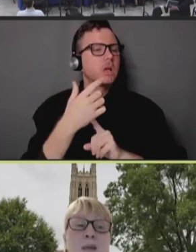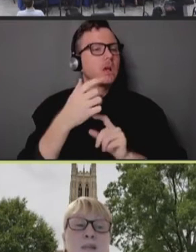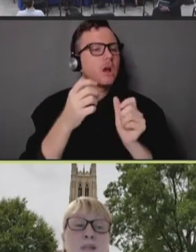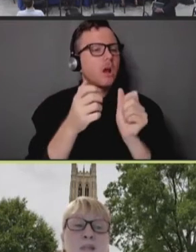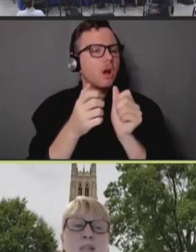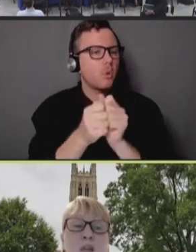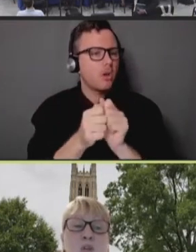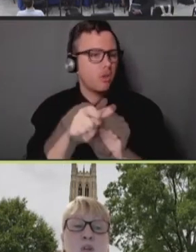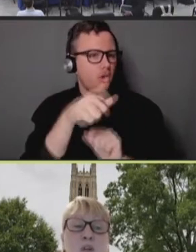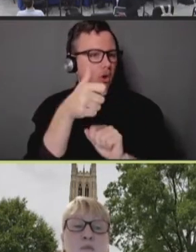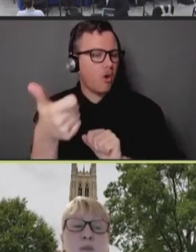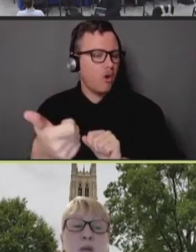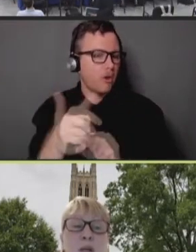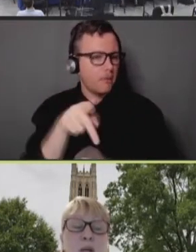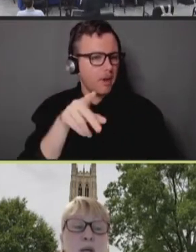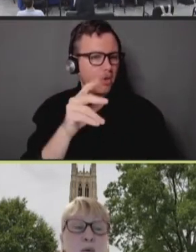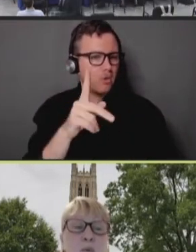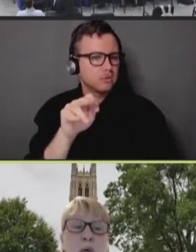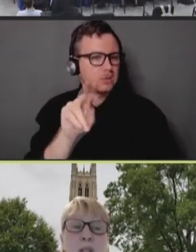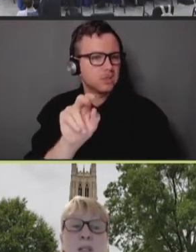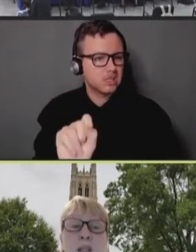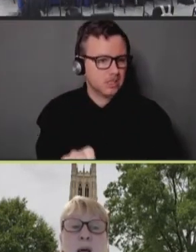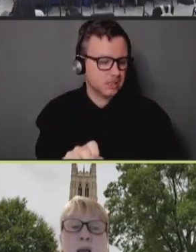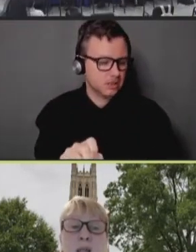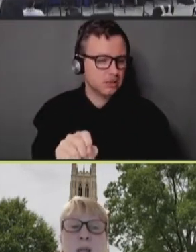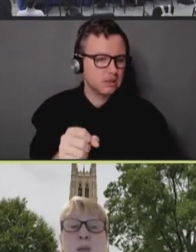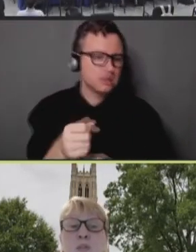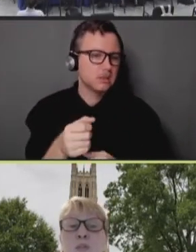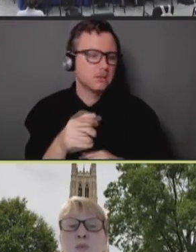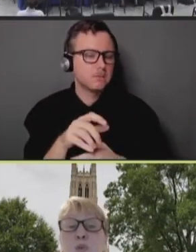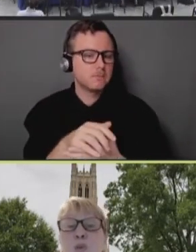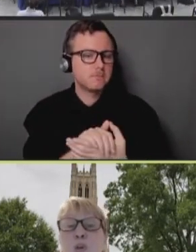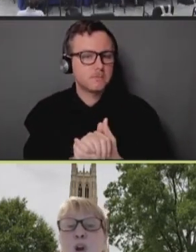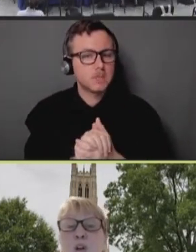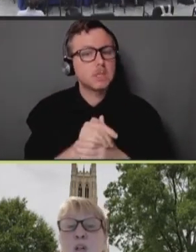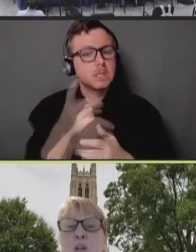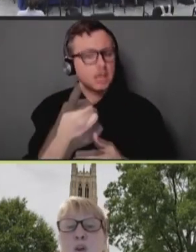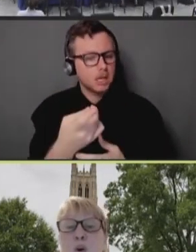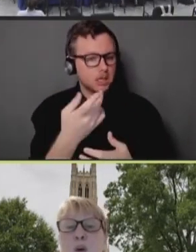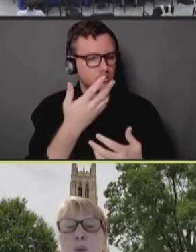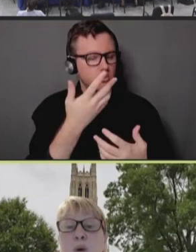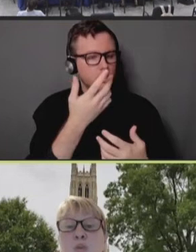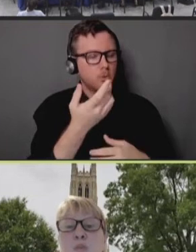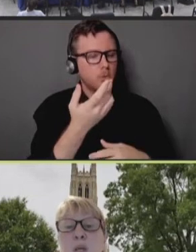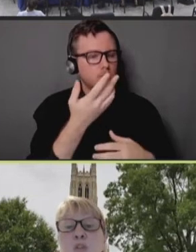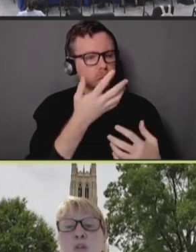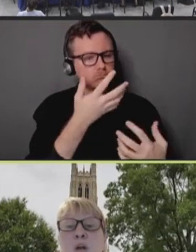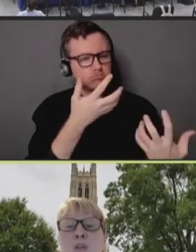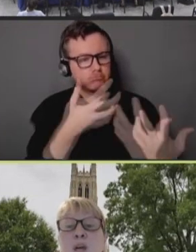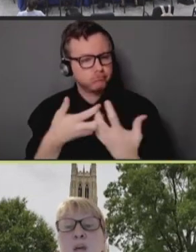And this is actually very well in line with what we currently know about major Alzheimer's